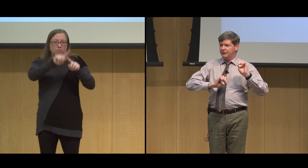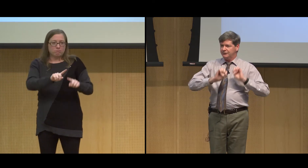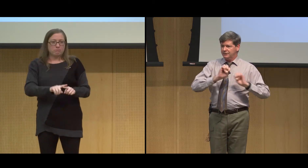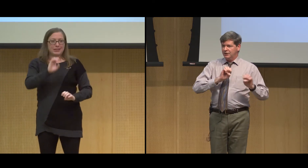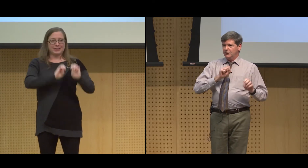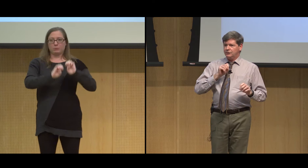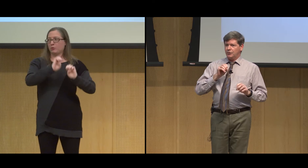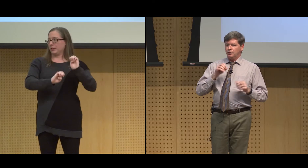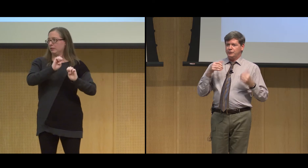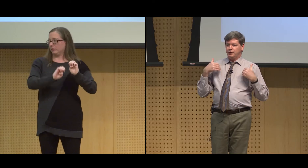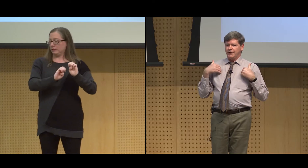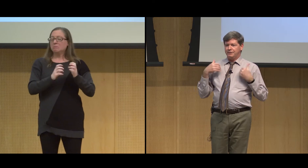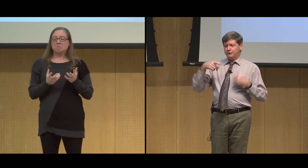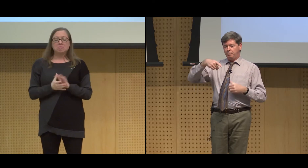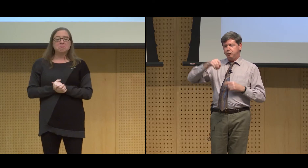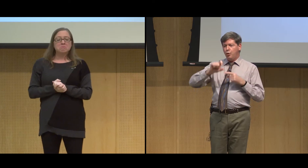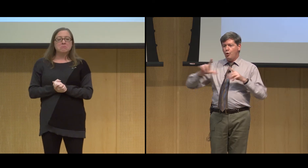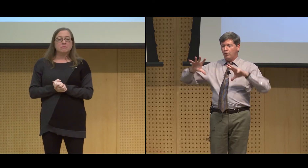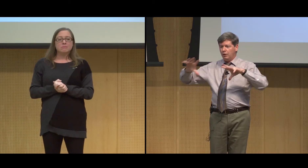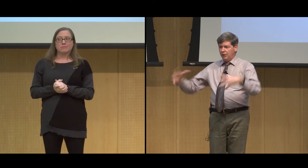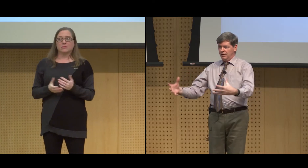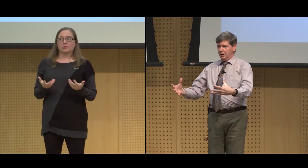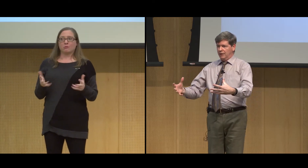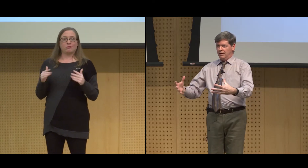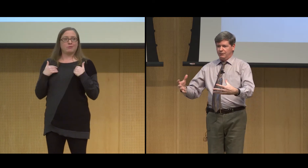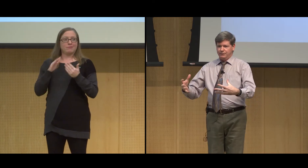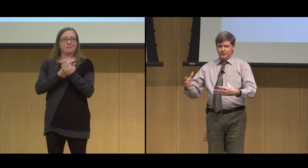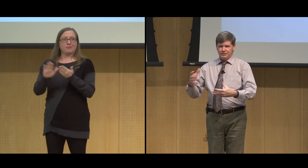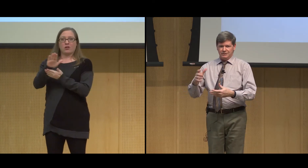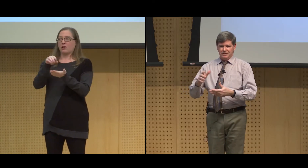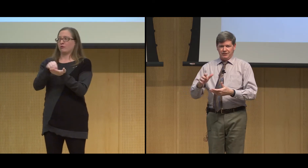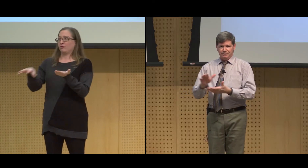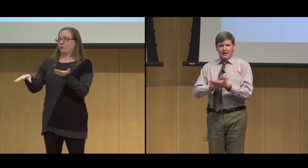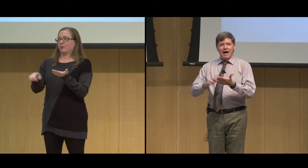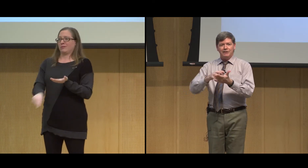So you had this pool of--of college students